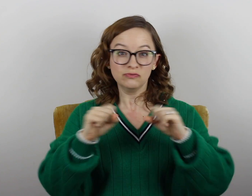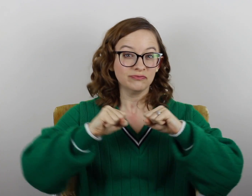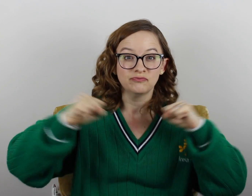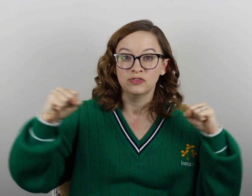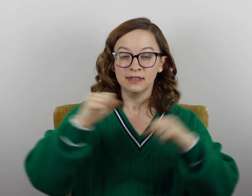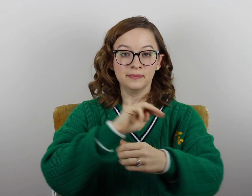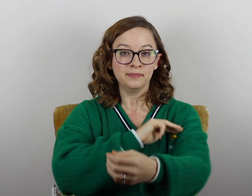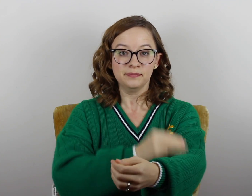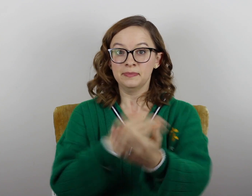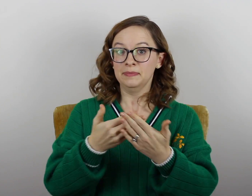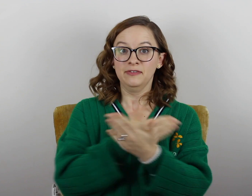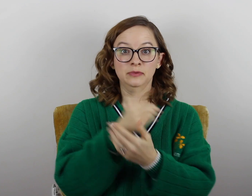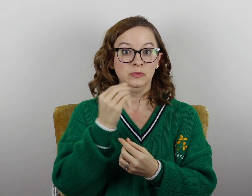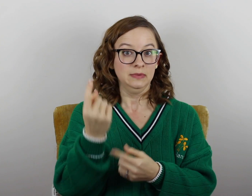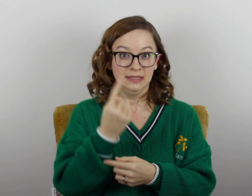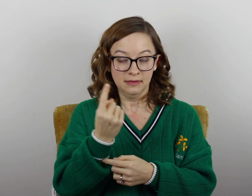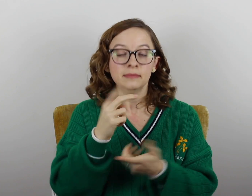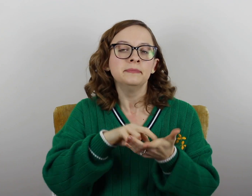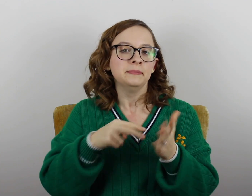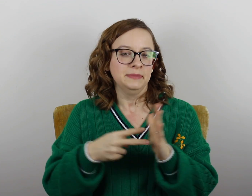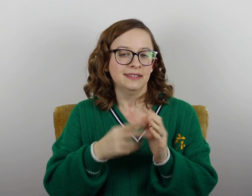If you don't stretch the muscle before you do something,